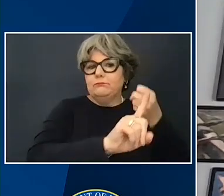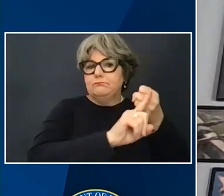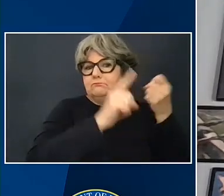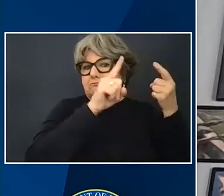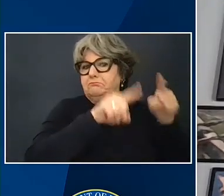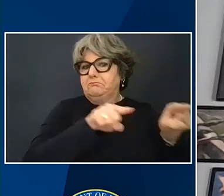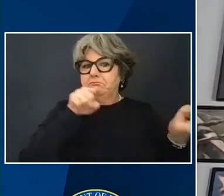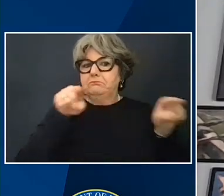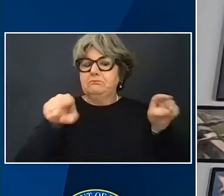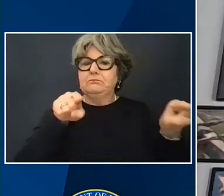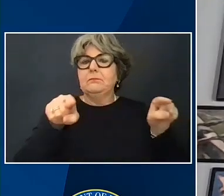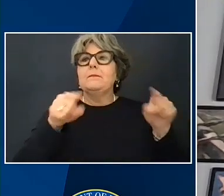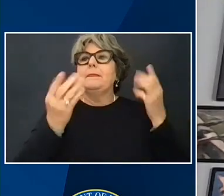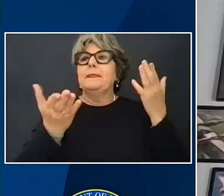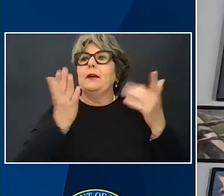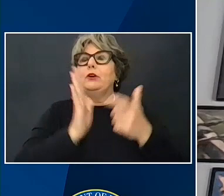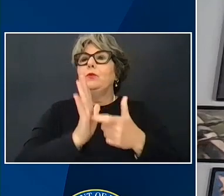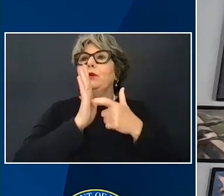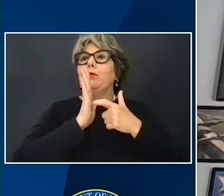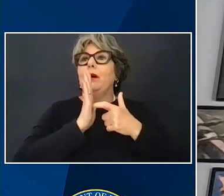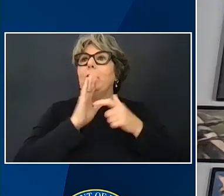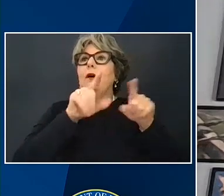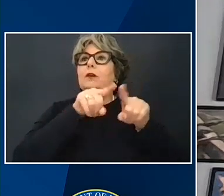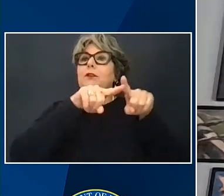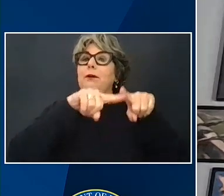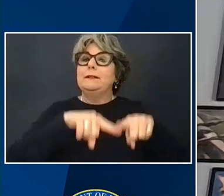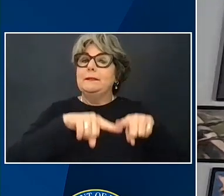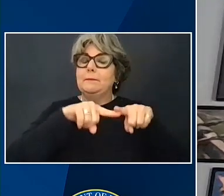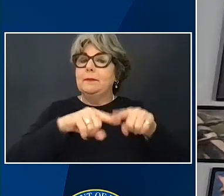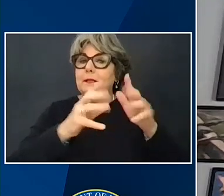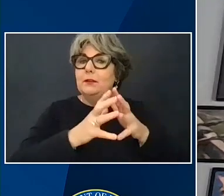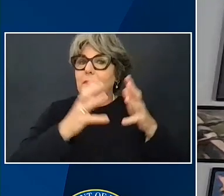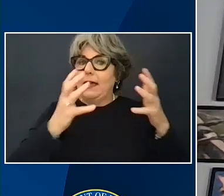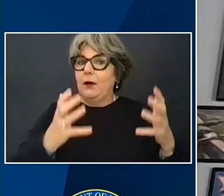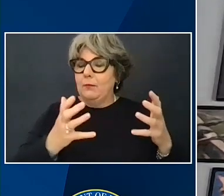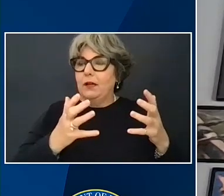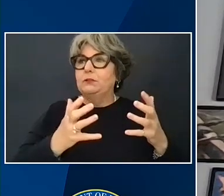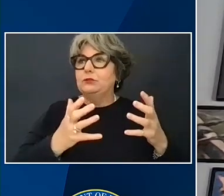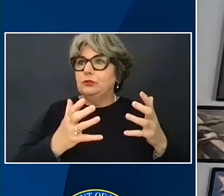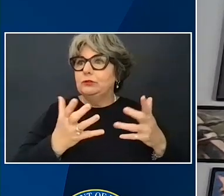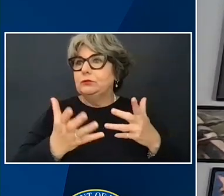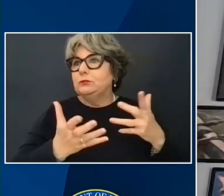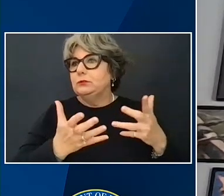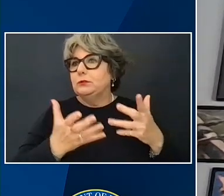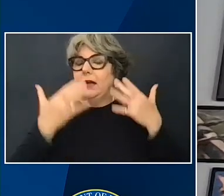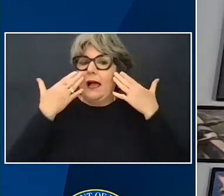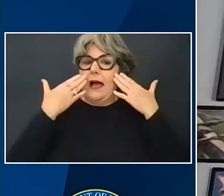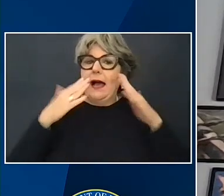know, that may require that. It also depends on how much- and I don't mean to be talking a long time here, but